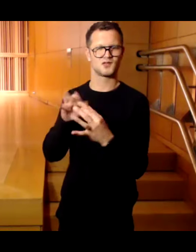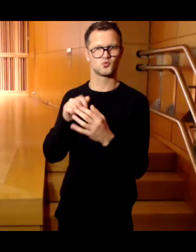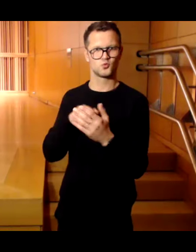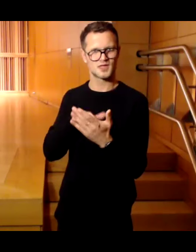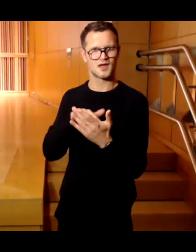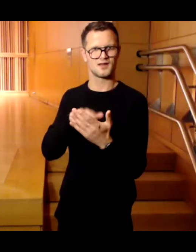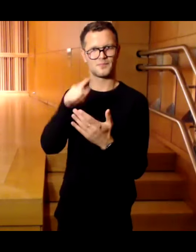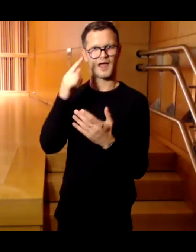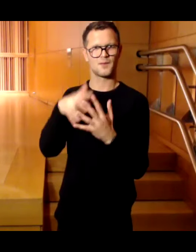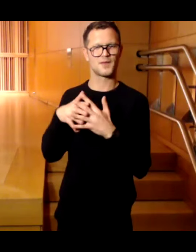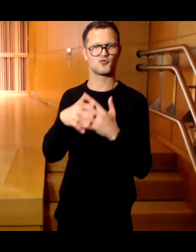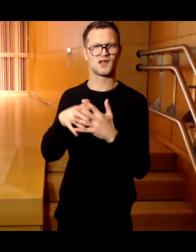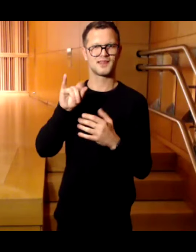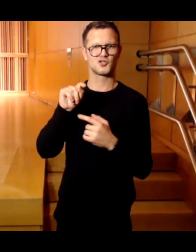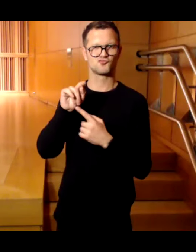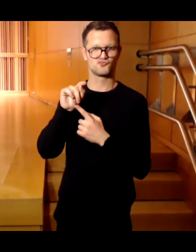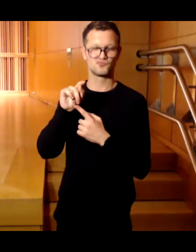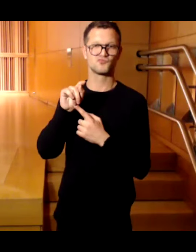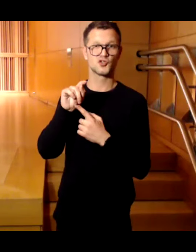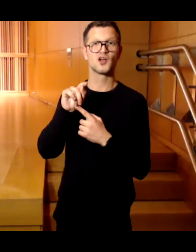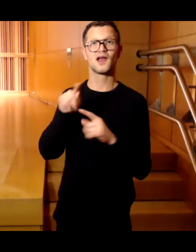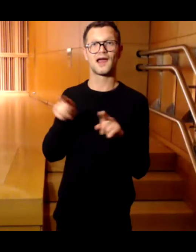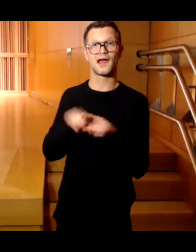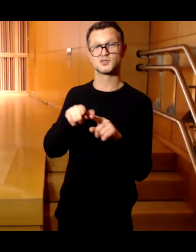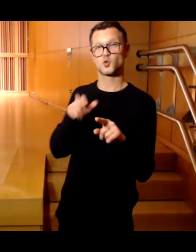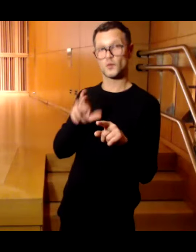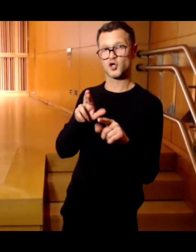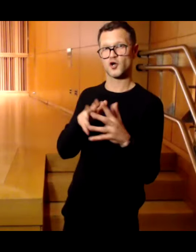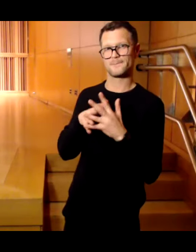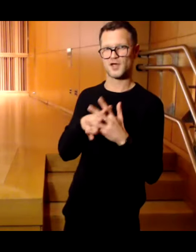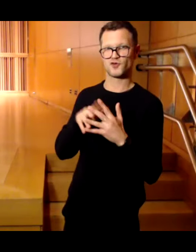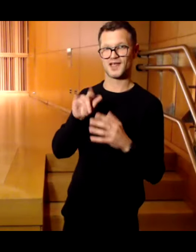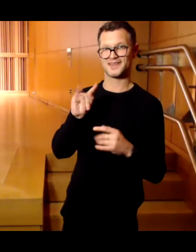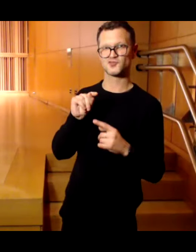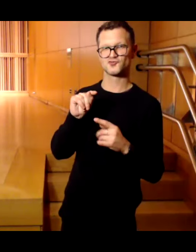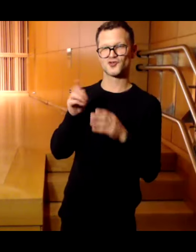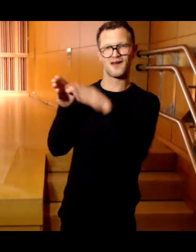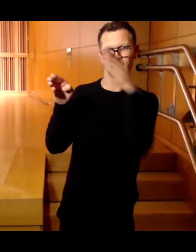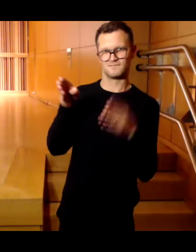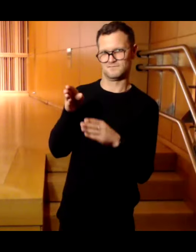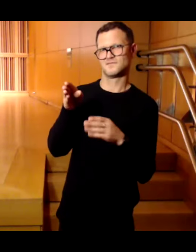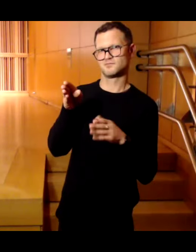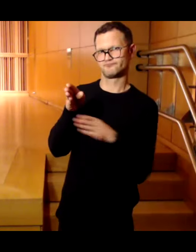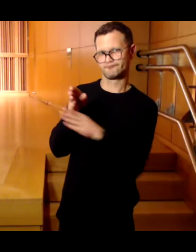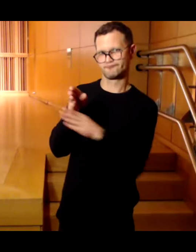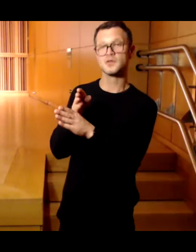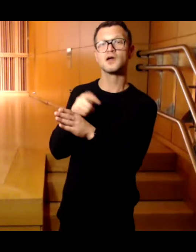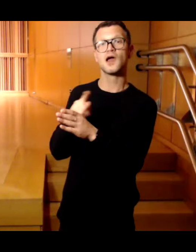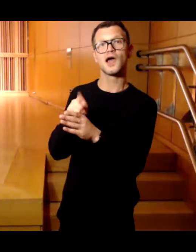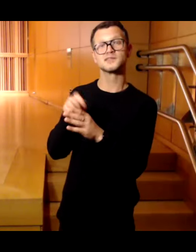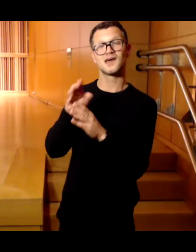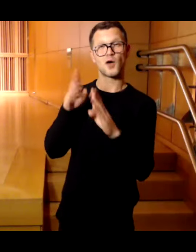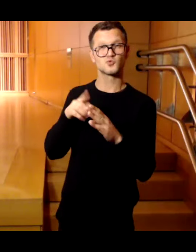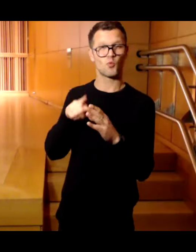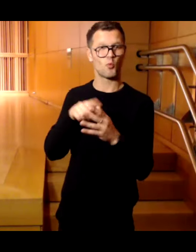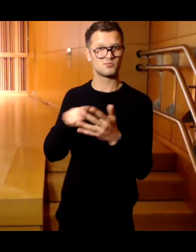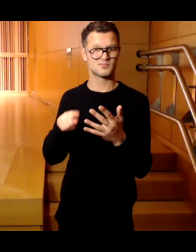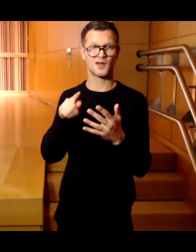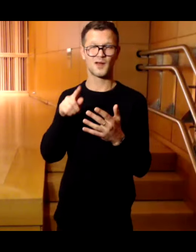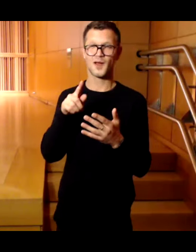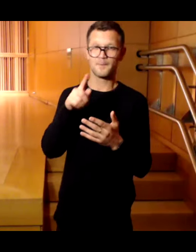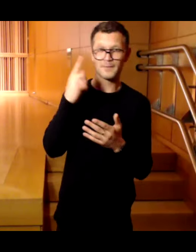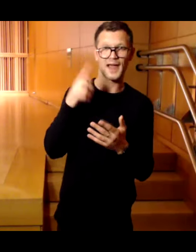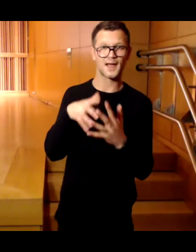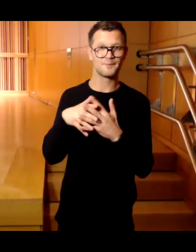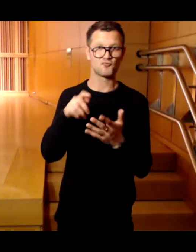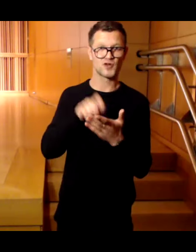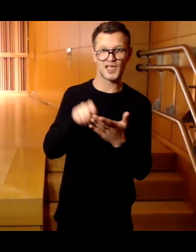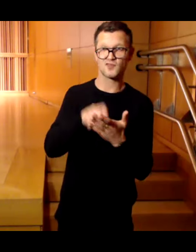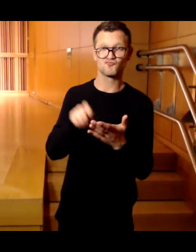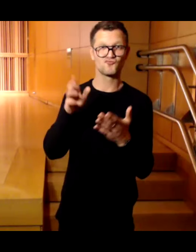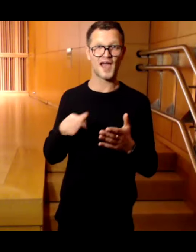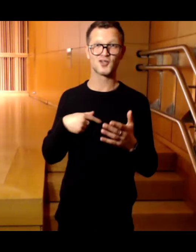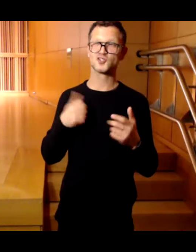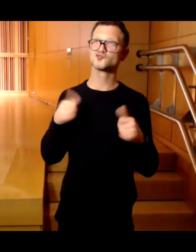as a queer literature from its outset. Robert explores how the household was utilized by Black American riders to normalize the relationship of the black body to the community.